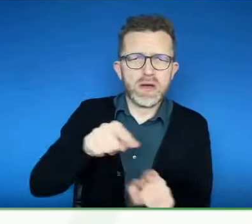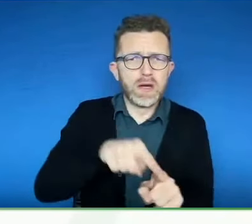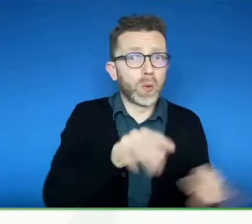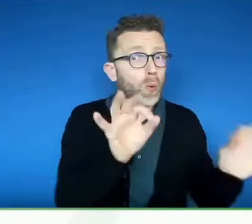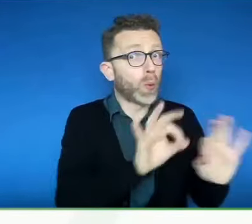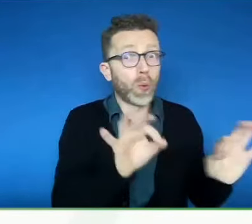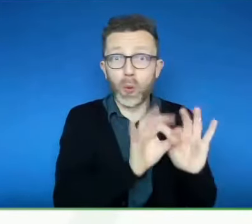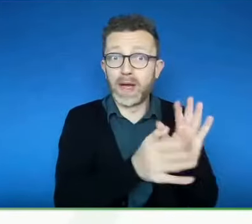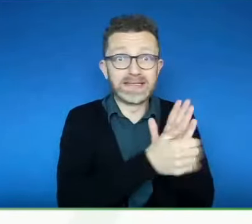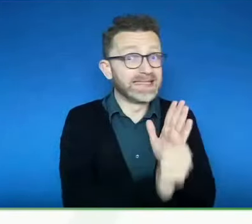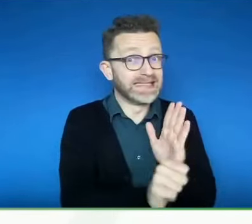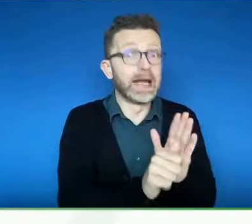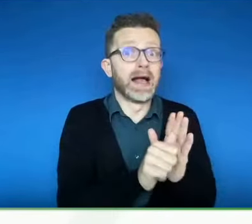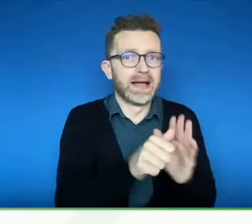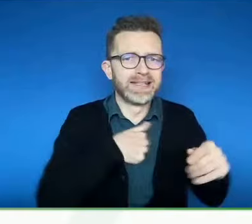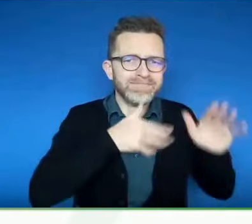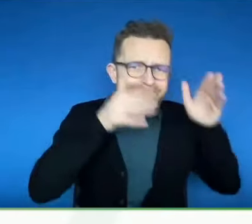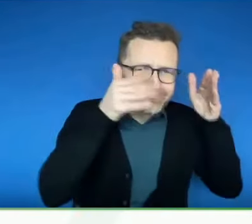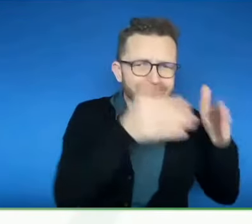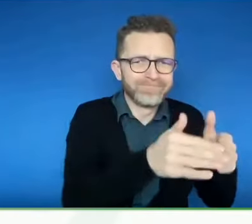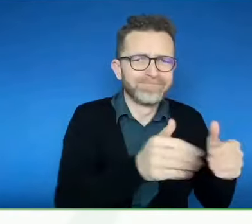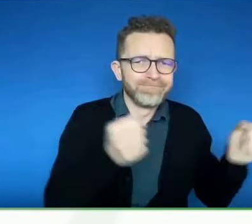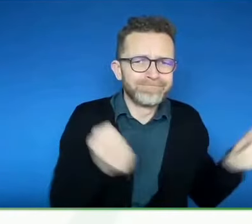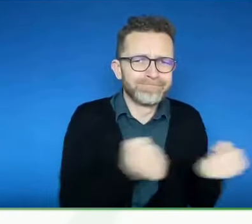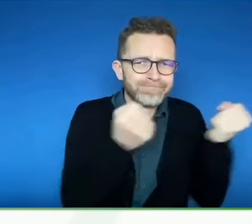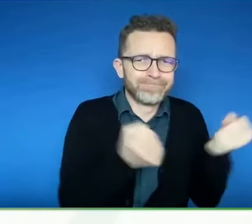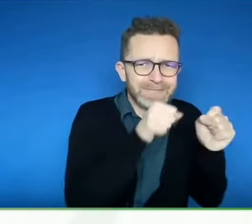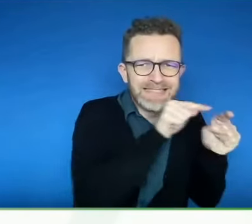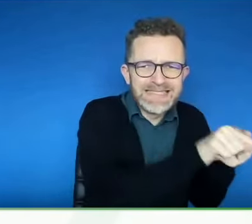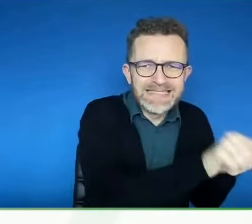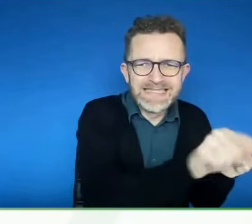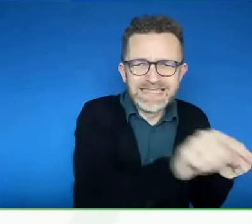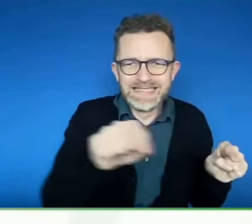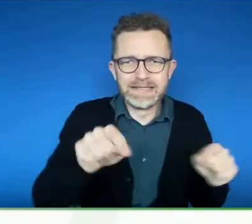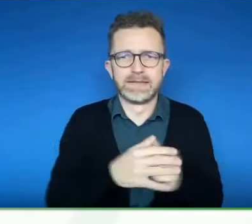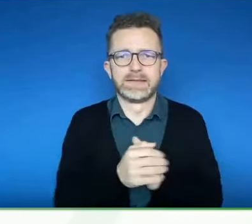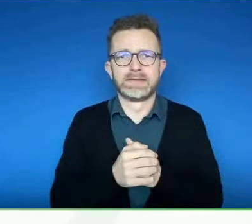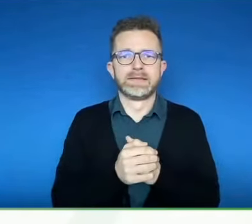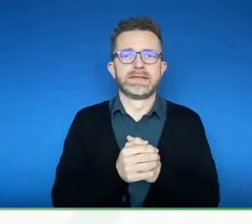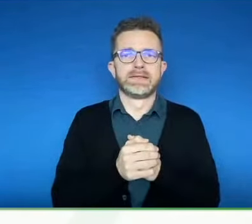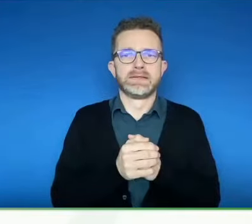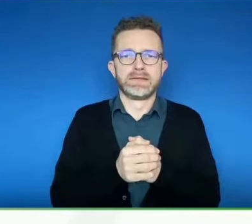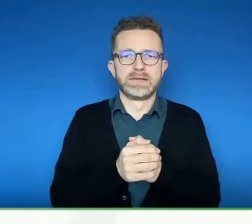only do we educate these people in the groups but we also educate